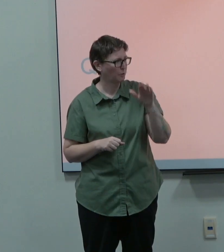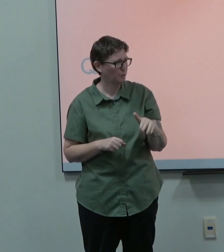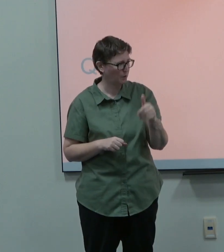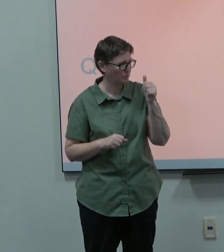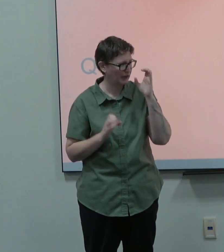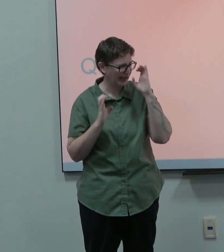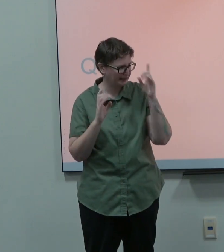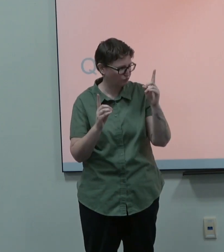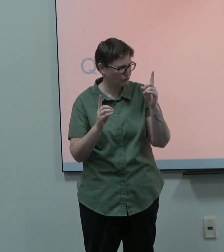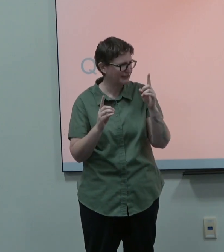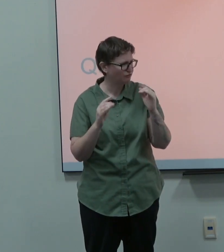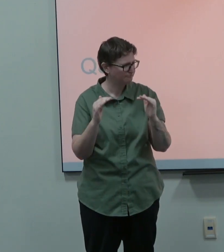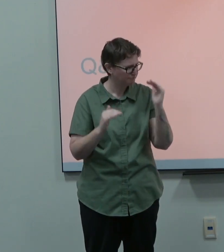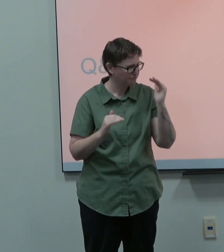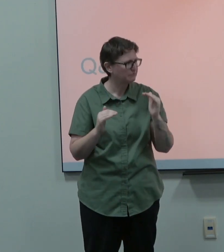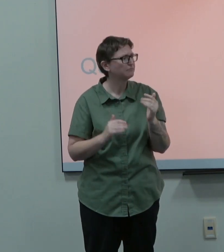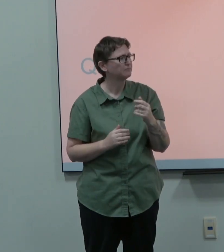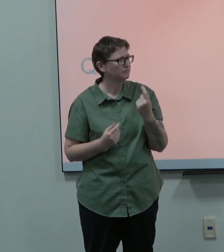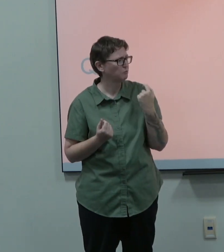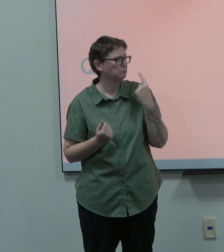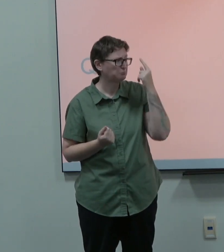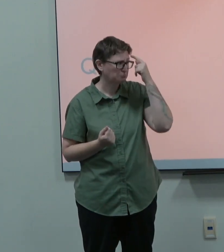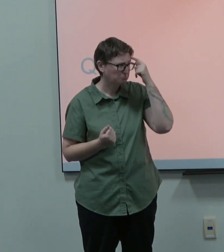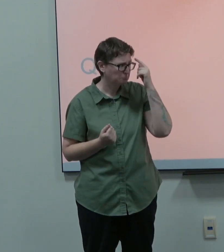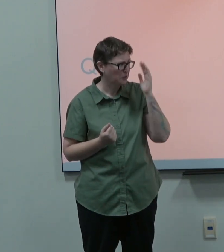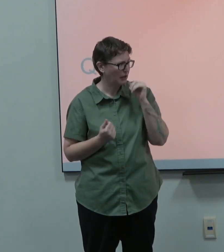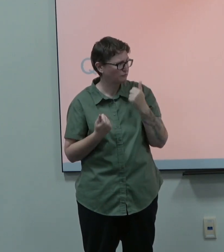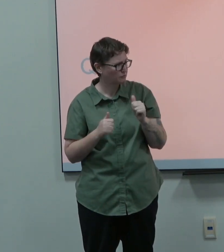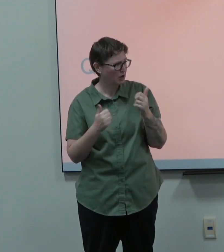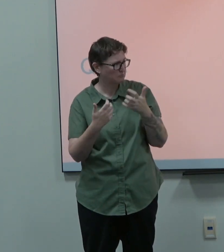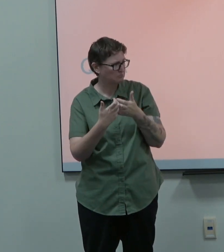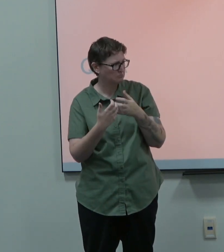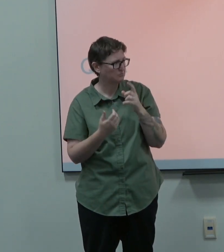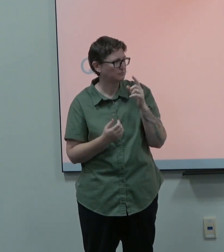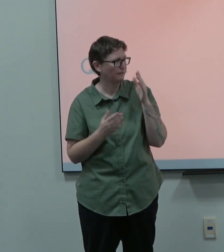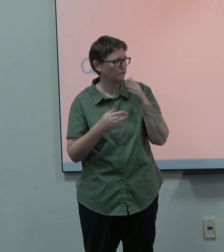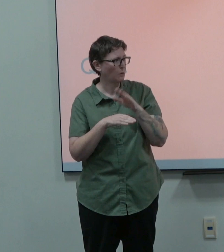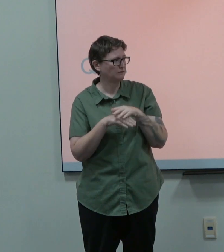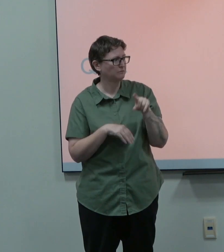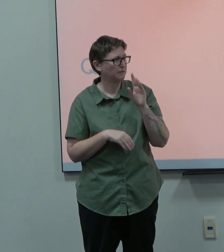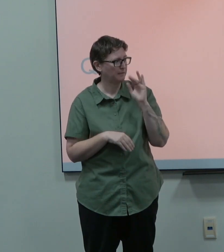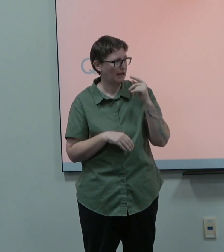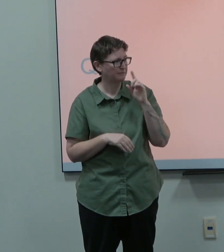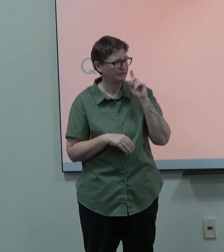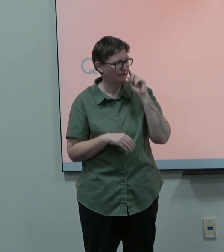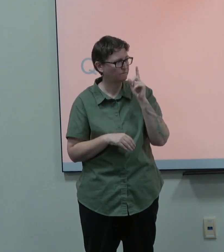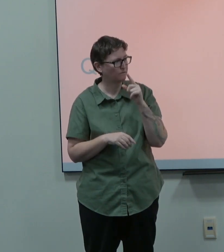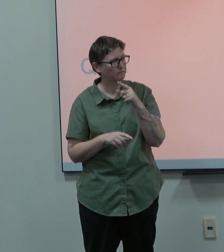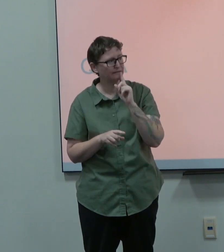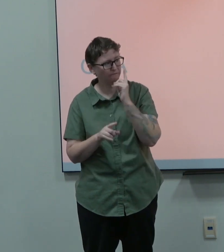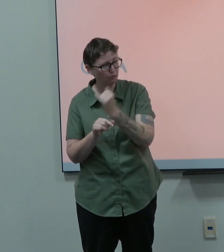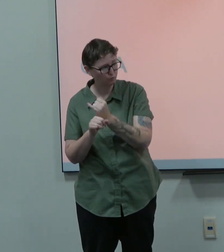BIPOC students in high school, so I said, "Oh, we could do deaf schools